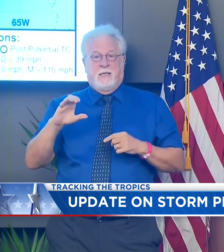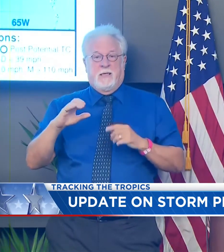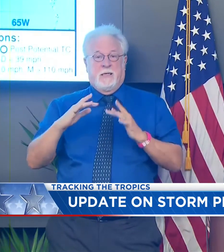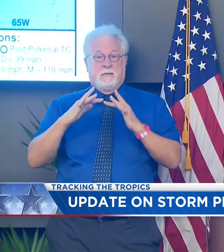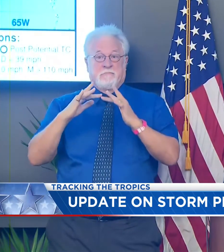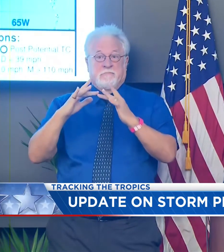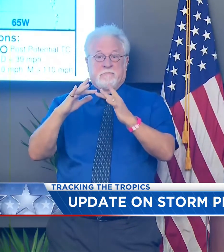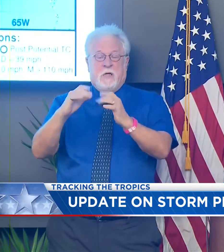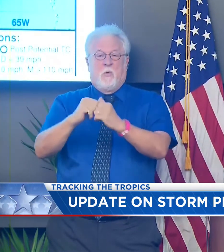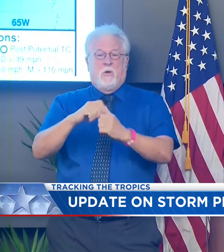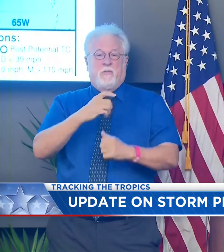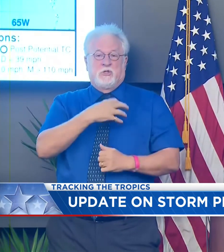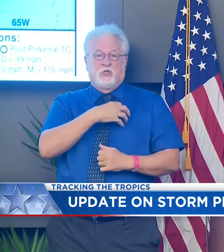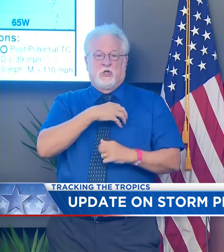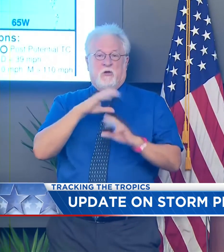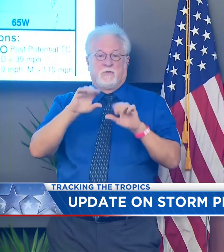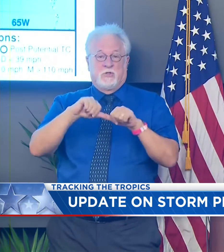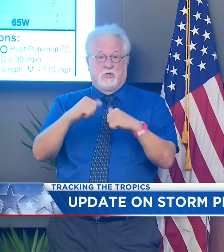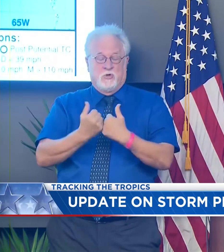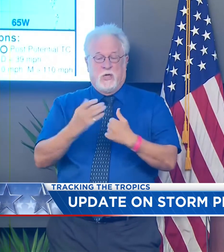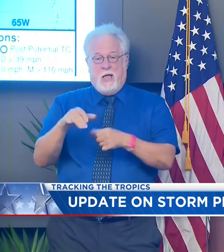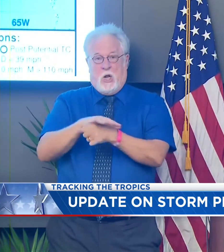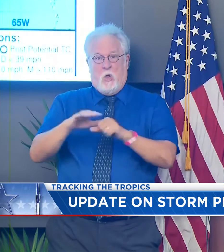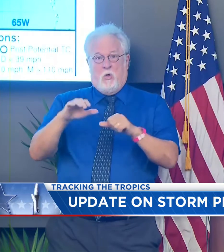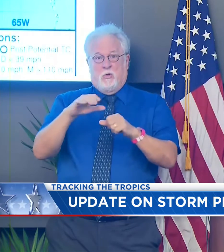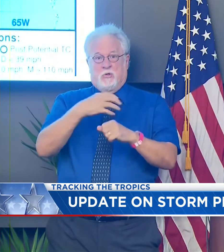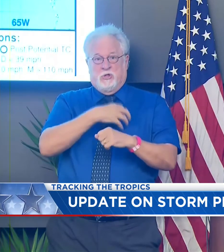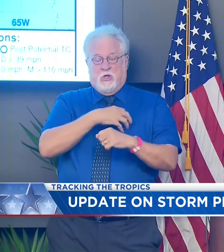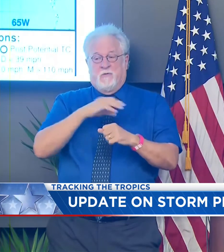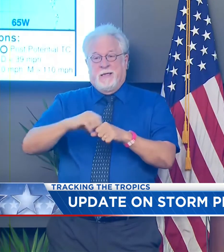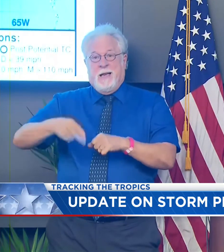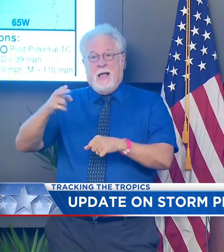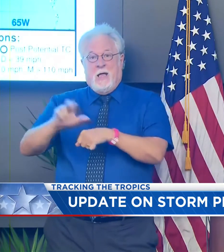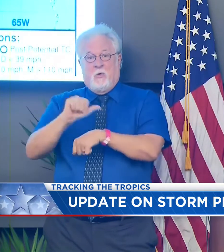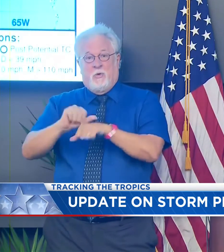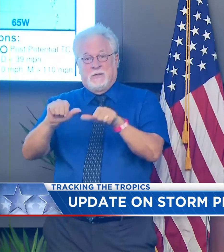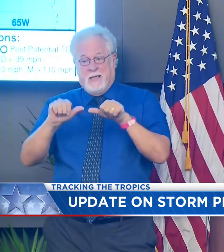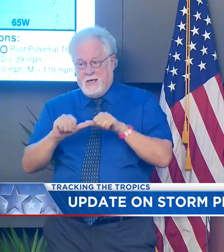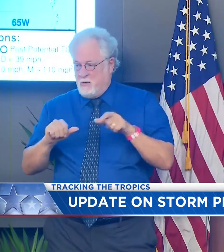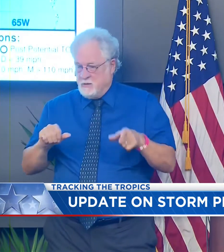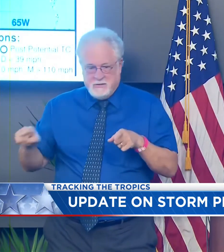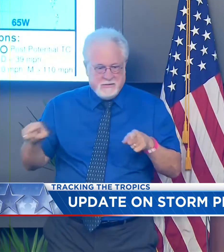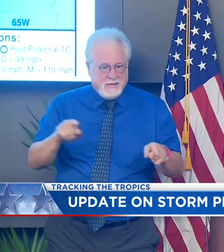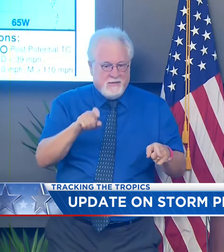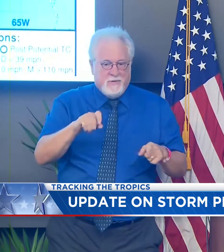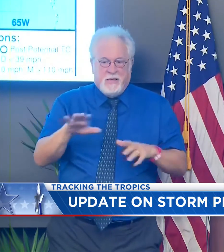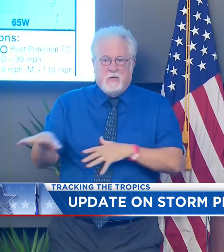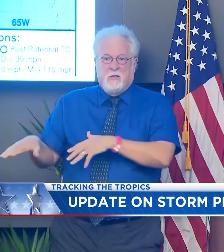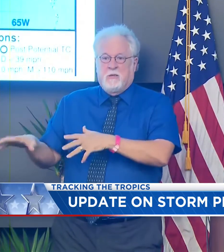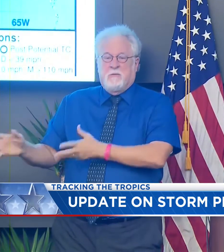BEING EVACUATED TO A FACILITY WELL NORTH OF I-10. THE DEPARTMENT OF CORRECTIONS IS IN CONSTANT CONTACT WITH THE